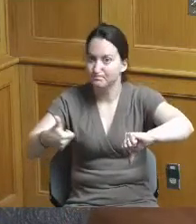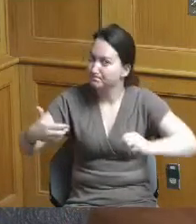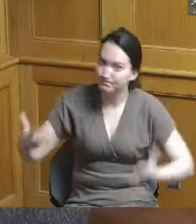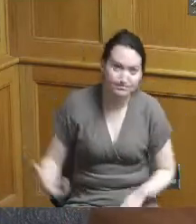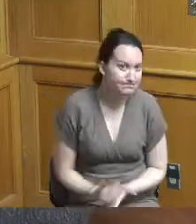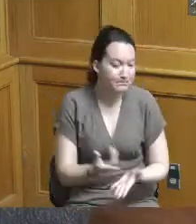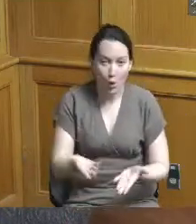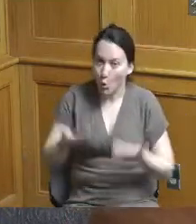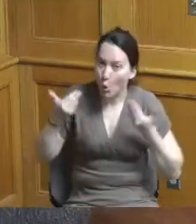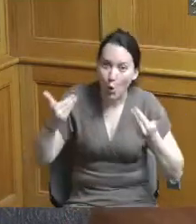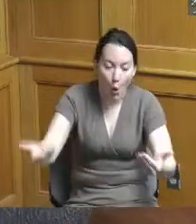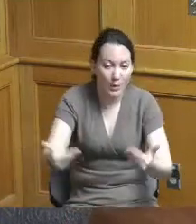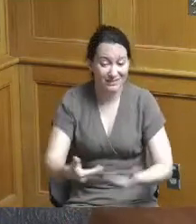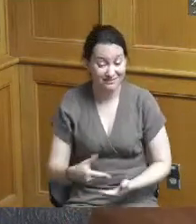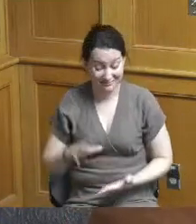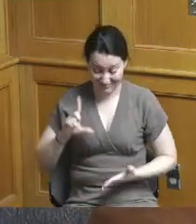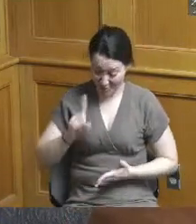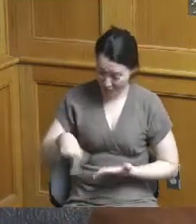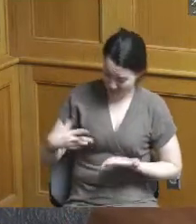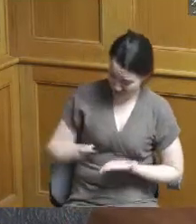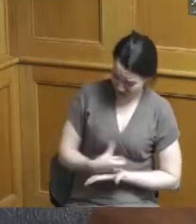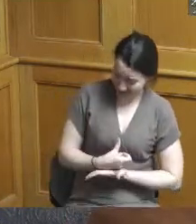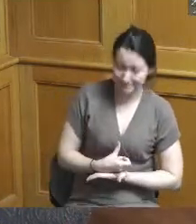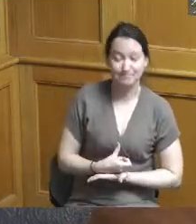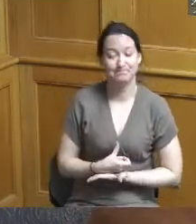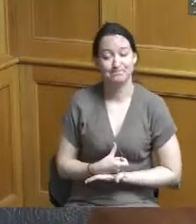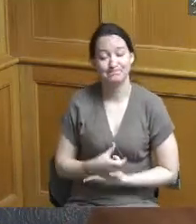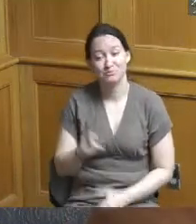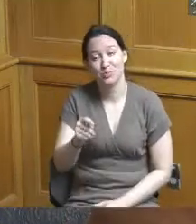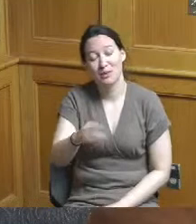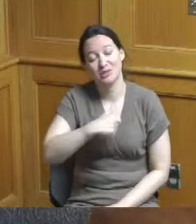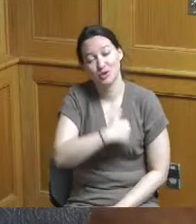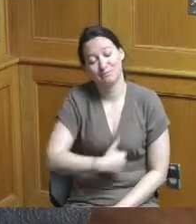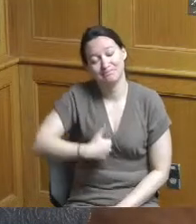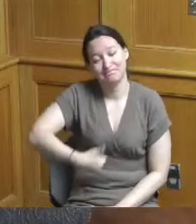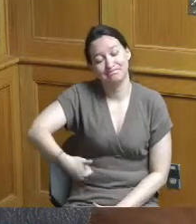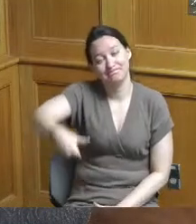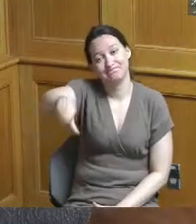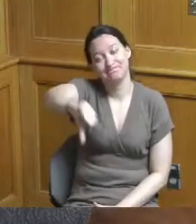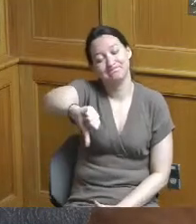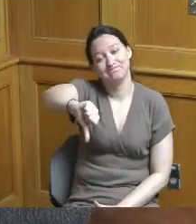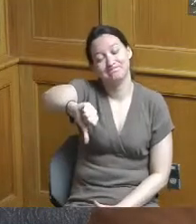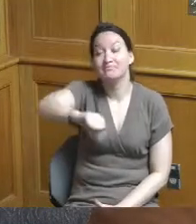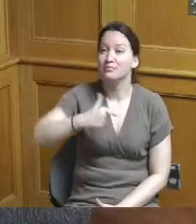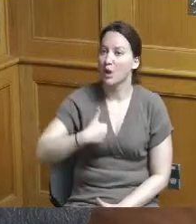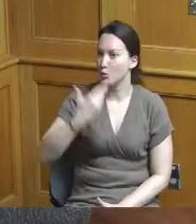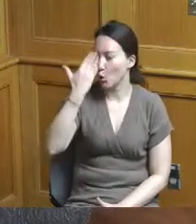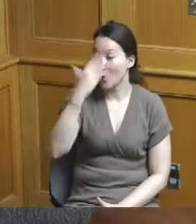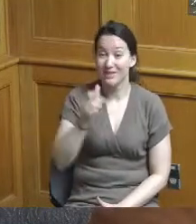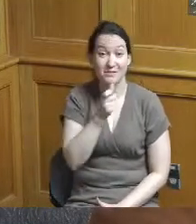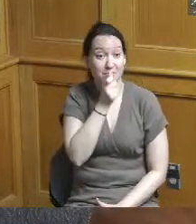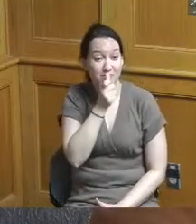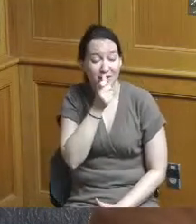if it's our only chance will have to pass because I don't know anybody in their private life will go